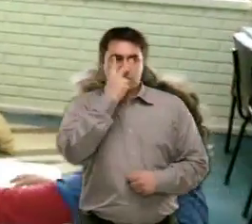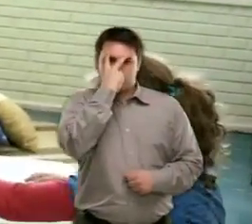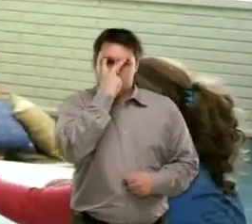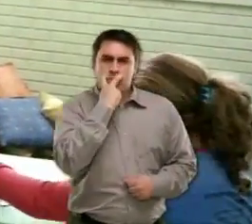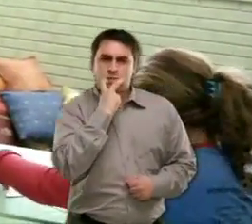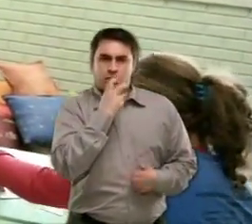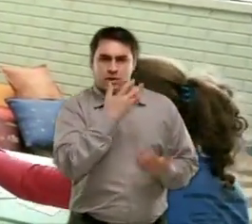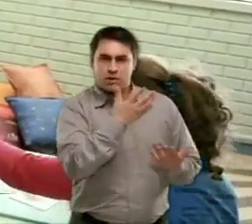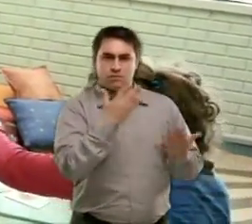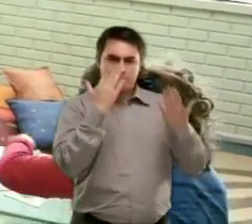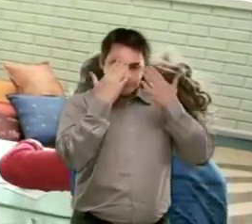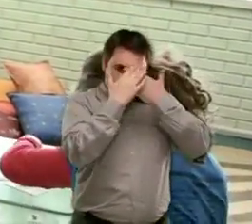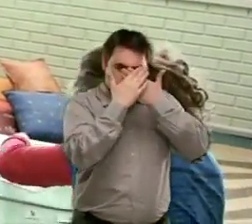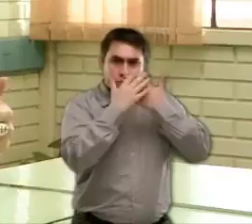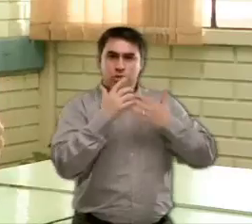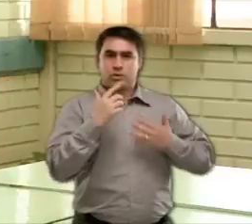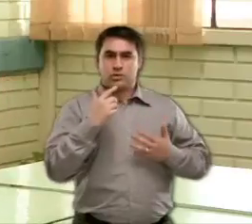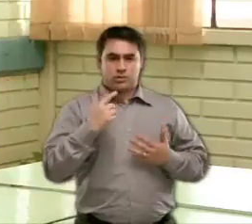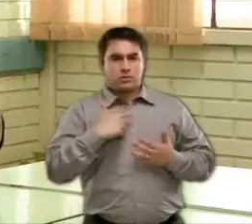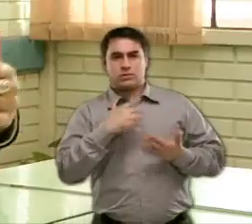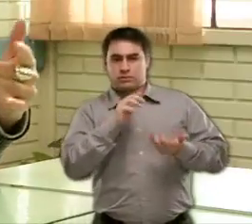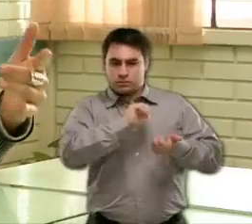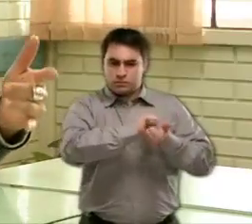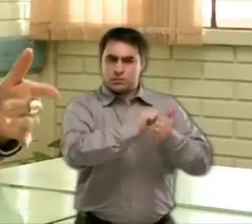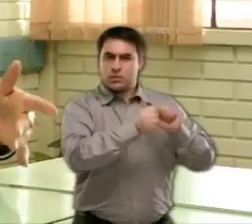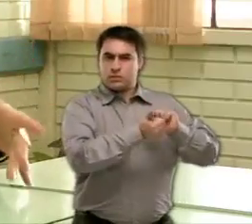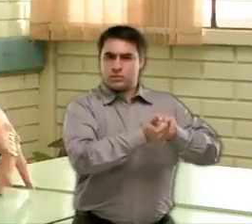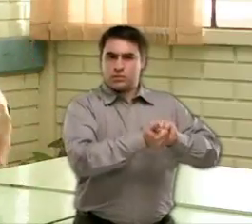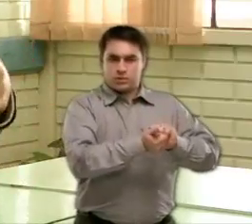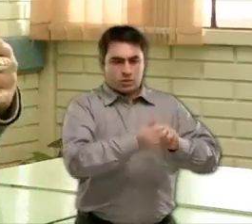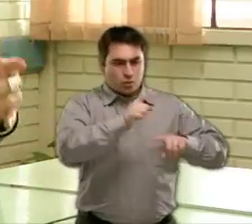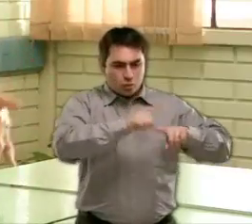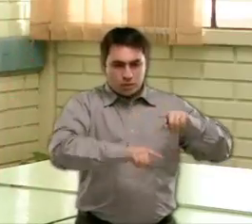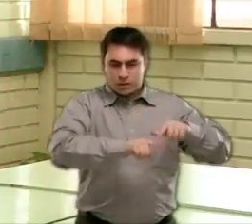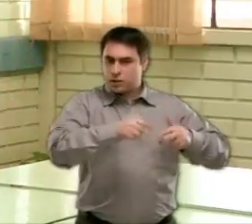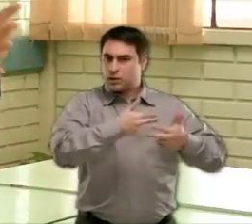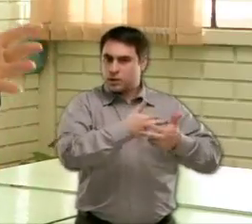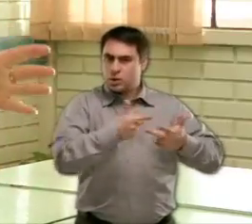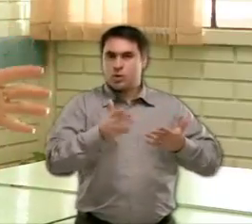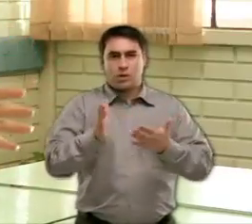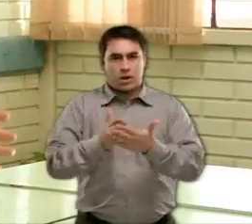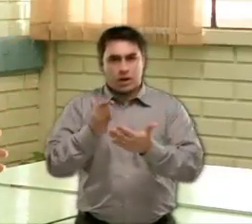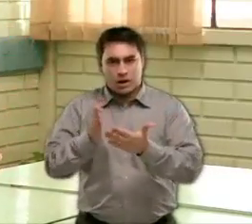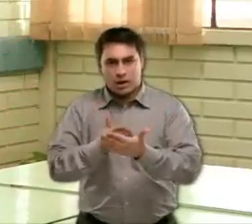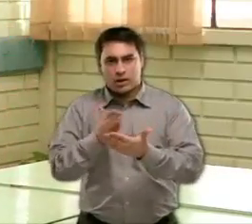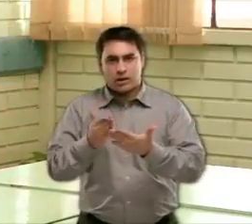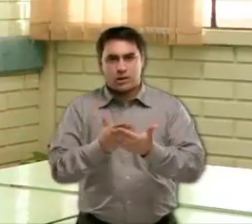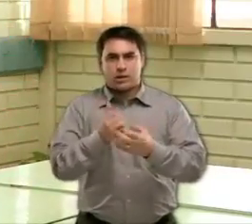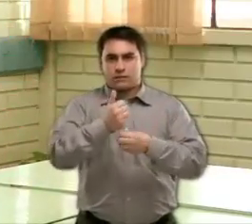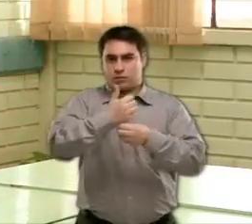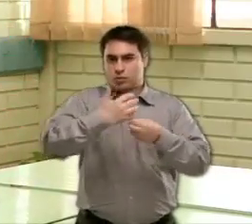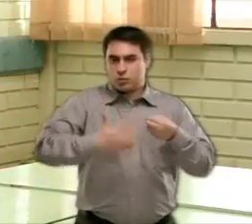we will adapt materials, books, content so that he can use in the classroom.